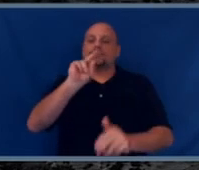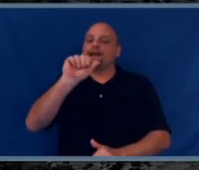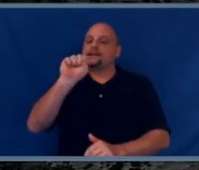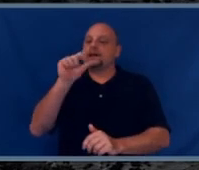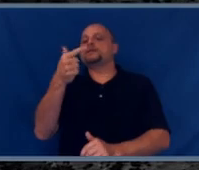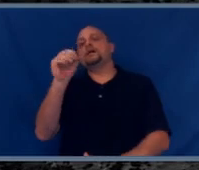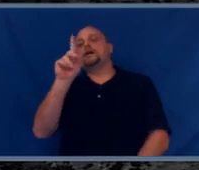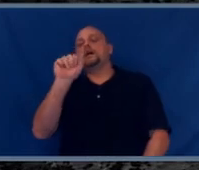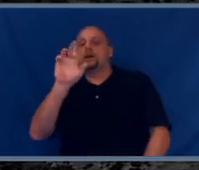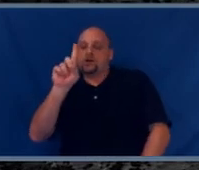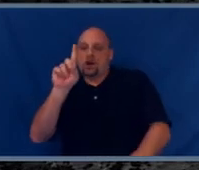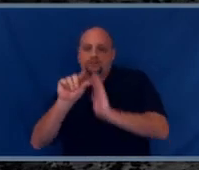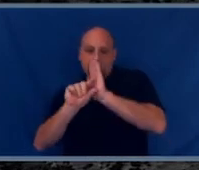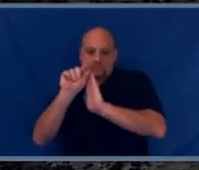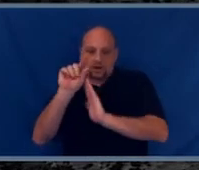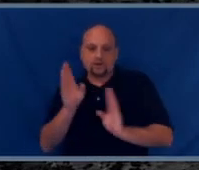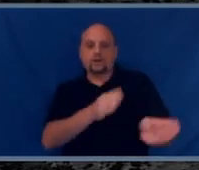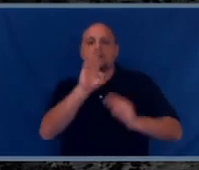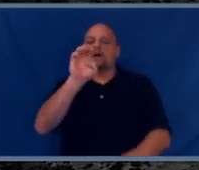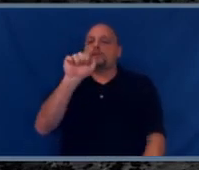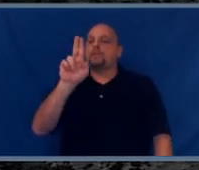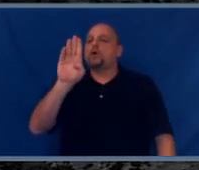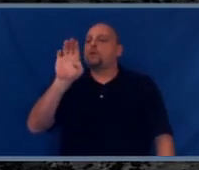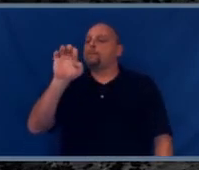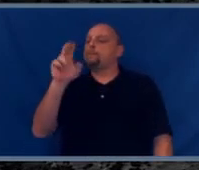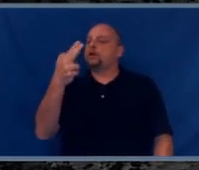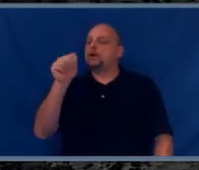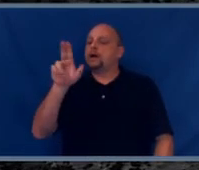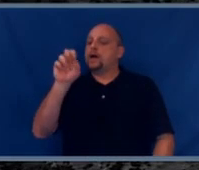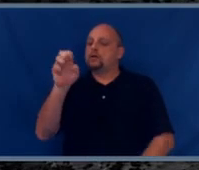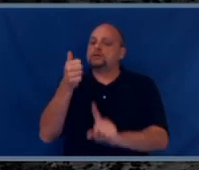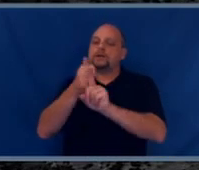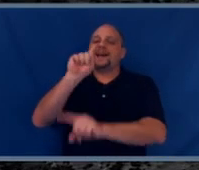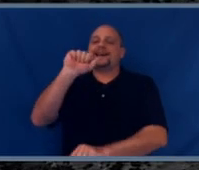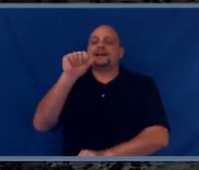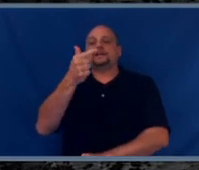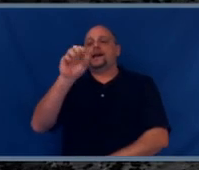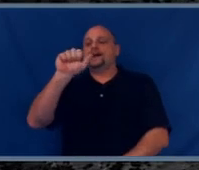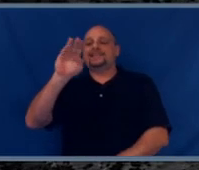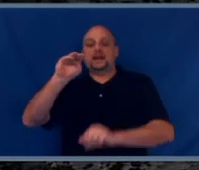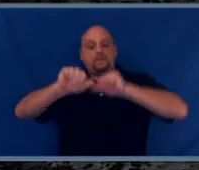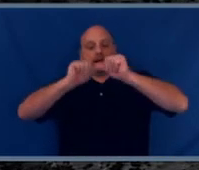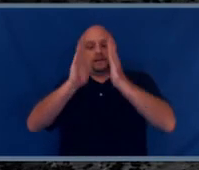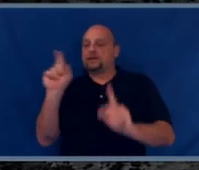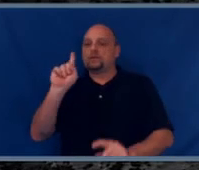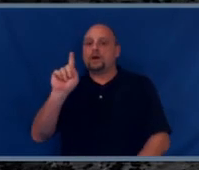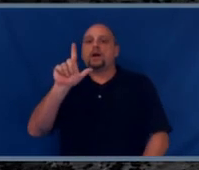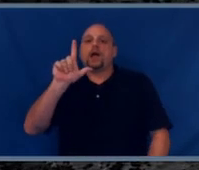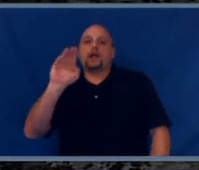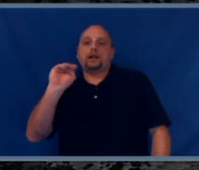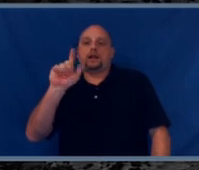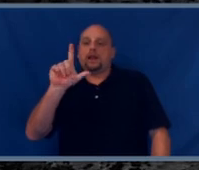GODDARD. AND SCIENTISTS AT LOCKHEED MARTIN, THANK YOU FOR JOINING